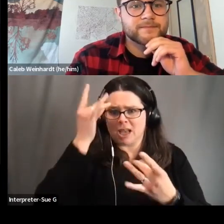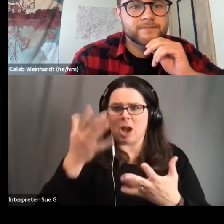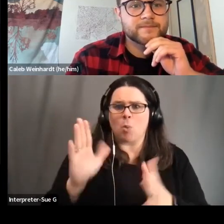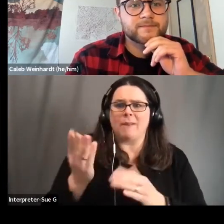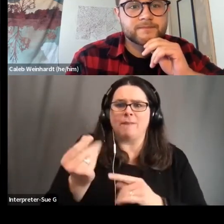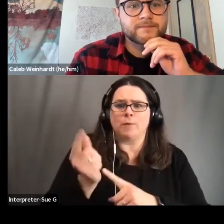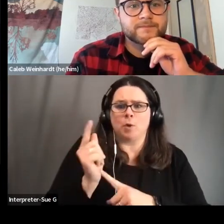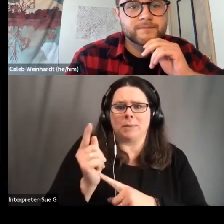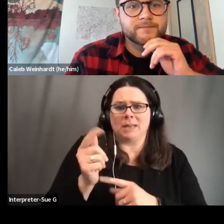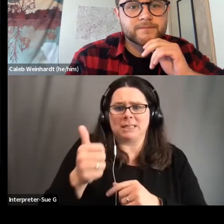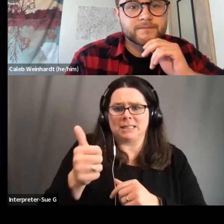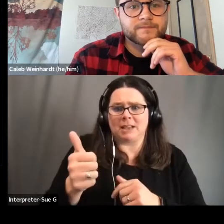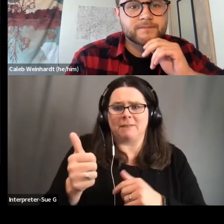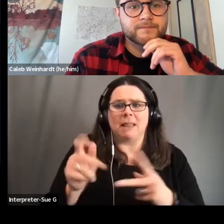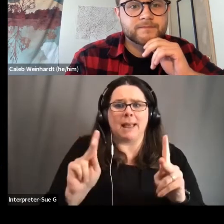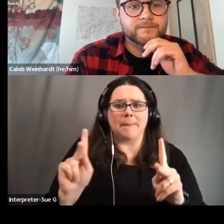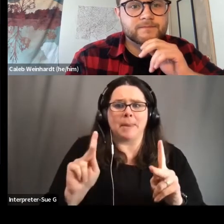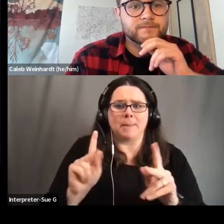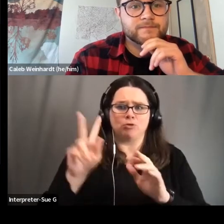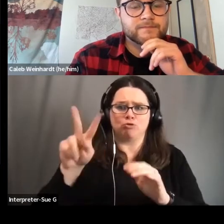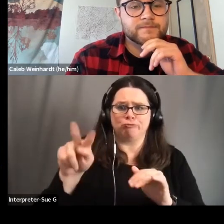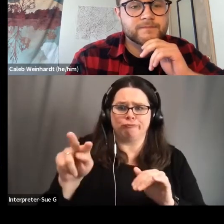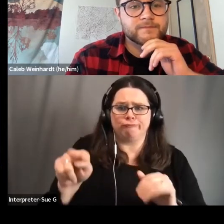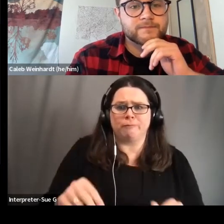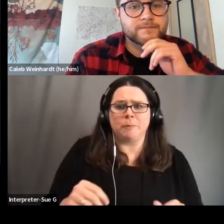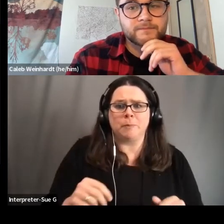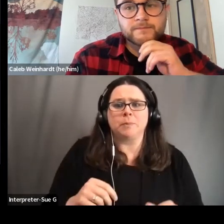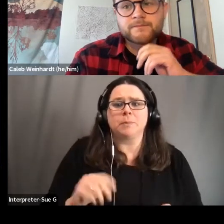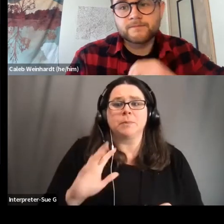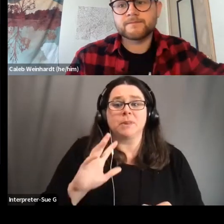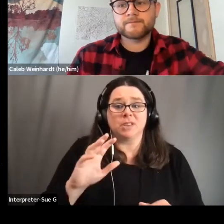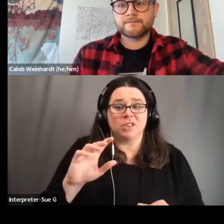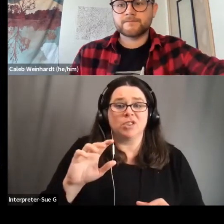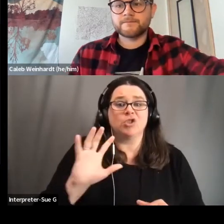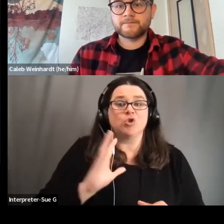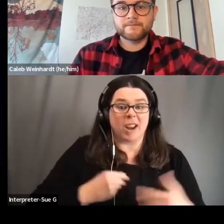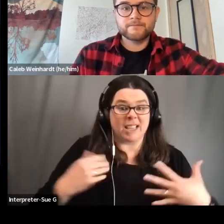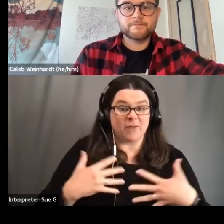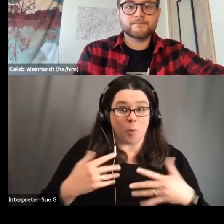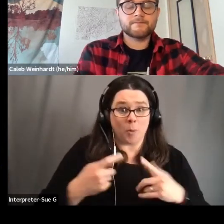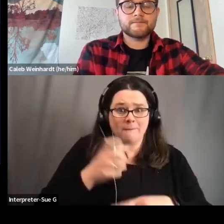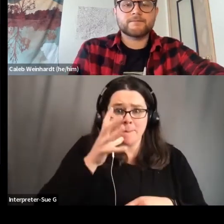to let people keep on going. So transphobia from parents, classmates, religion.